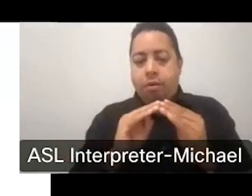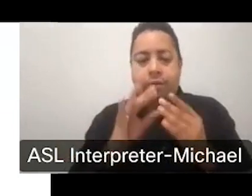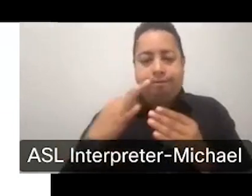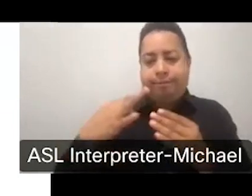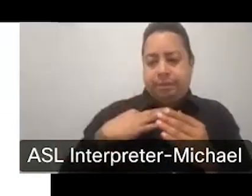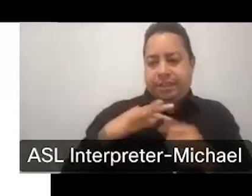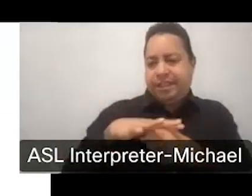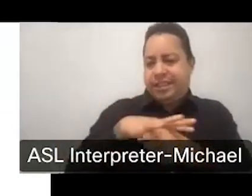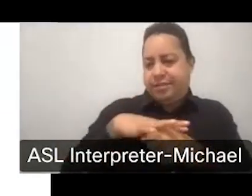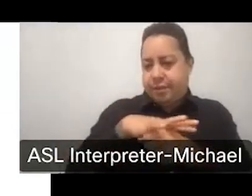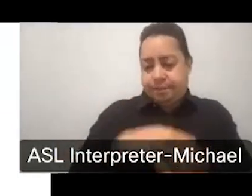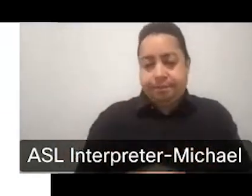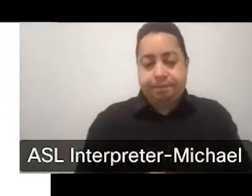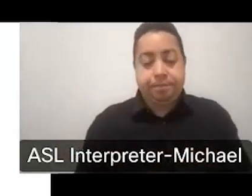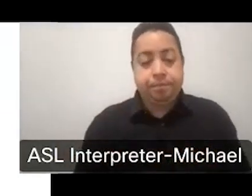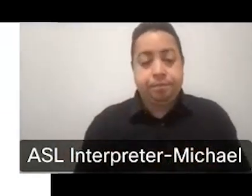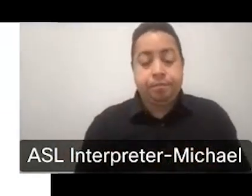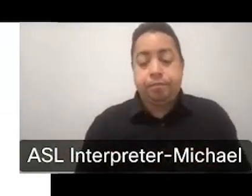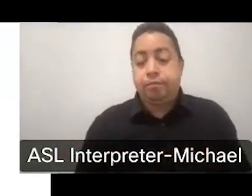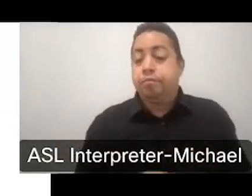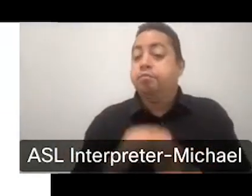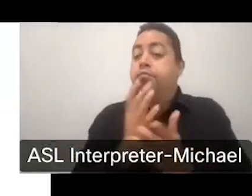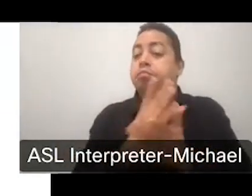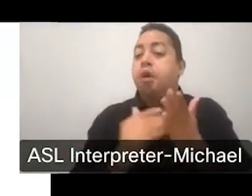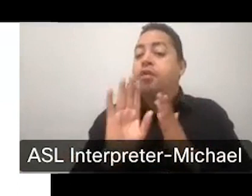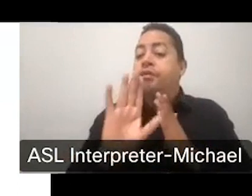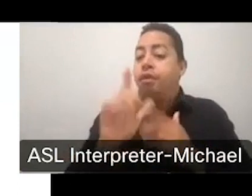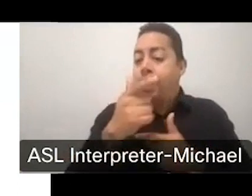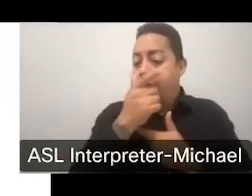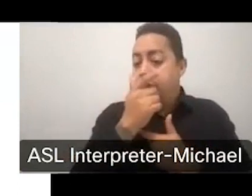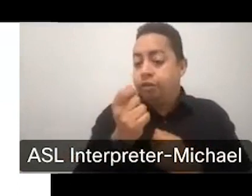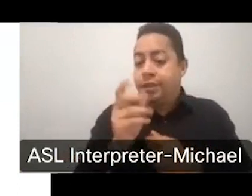As part of your employment interests, the WRP application will ask you about your work